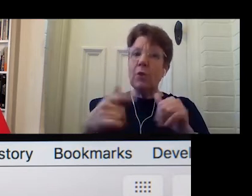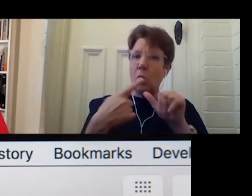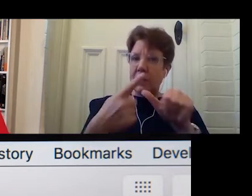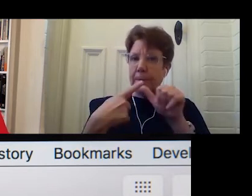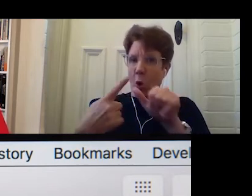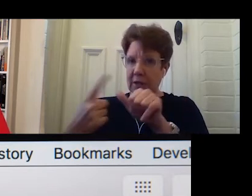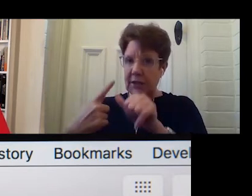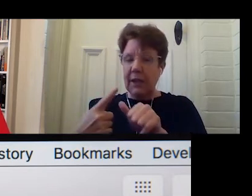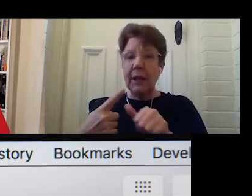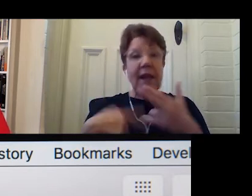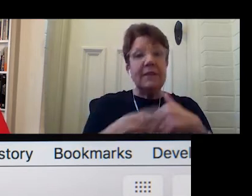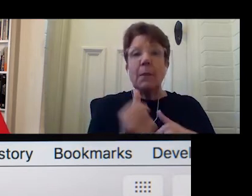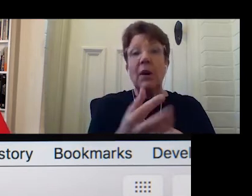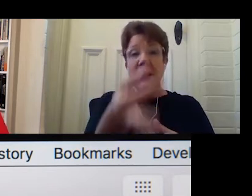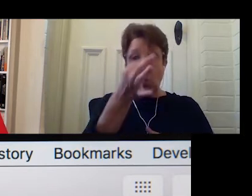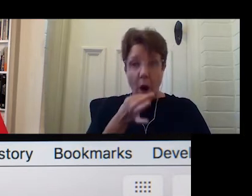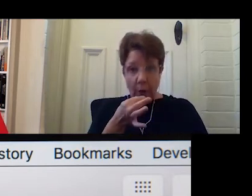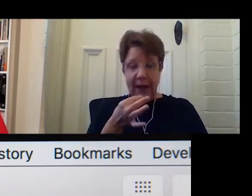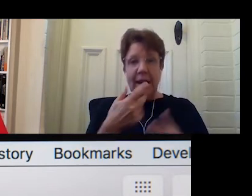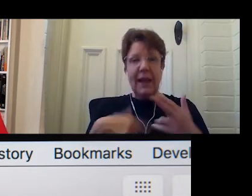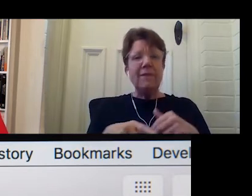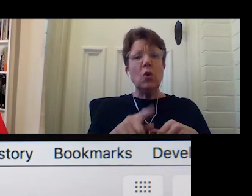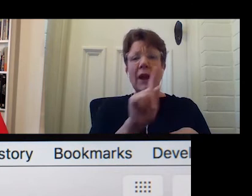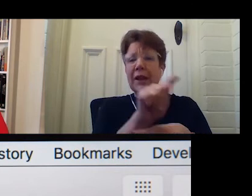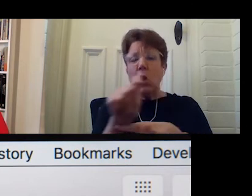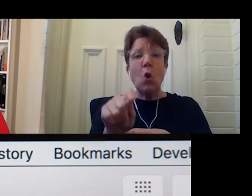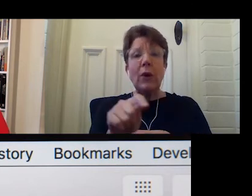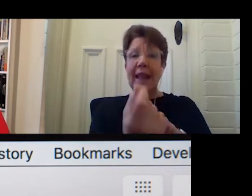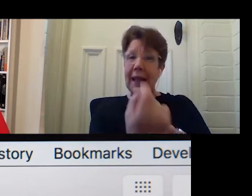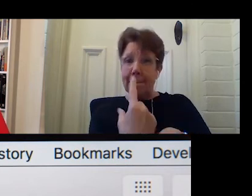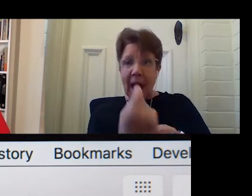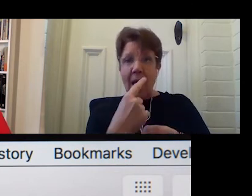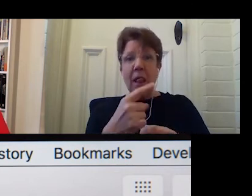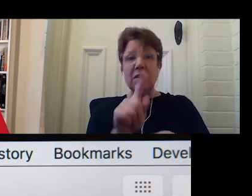inquiries. If you are ignoring emails and if you are ignoring phone